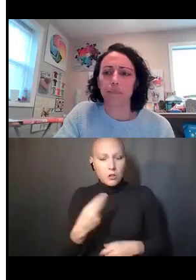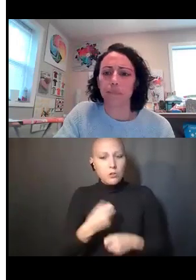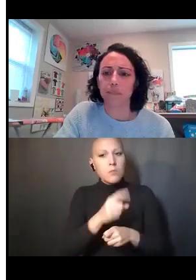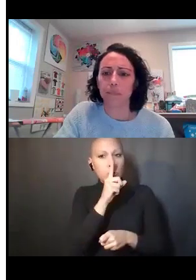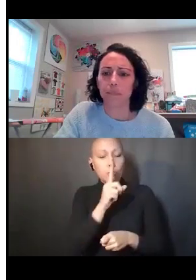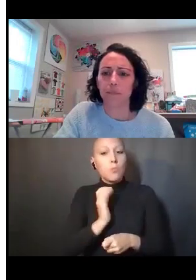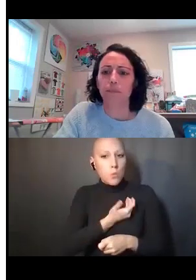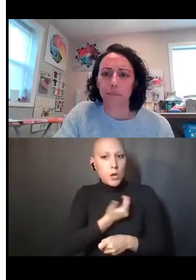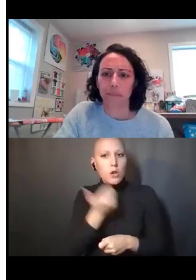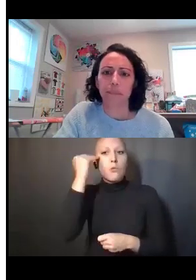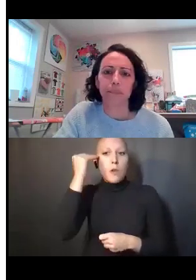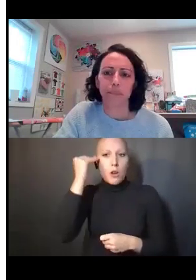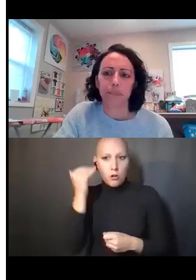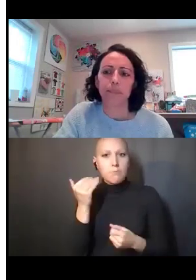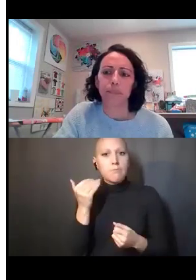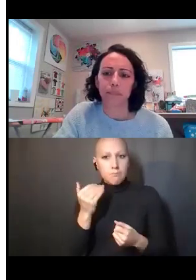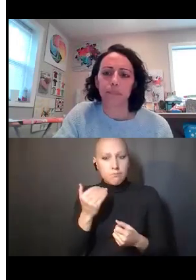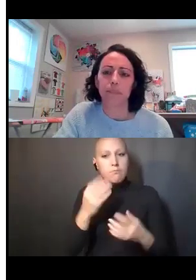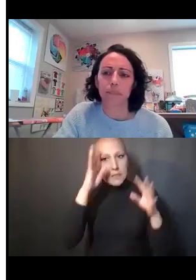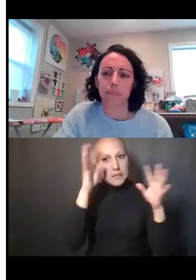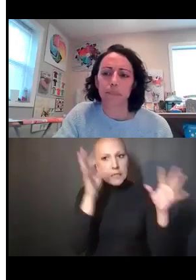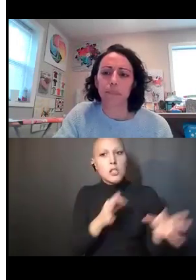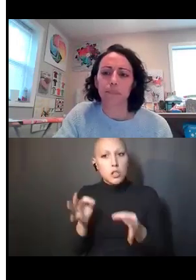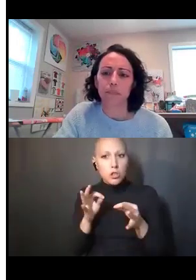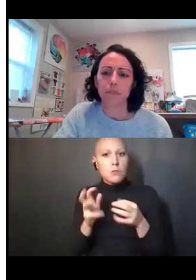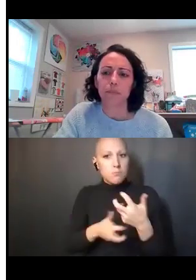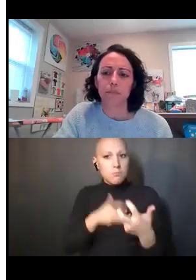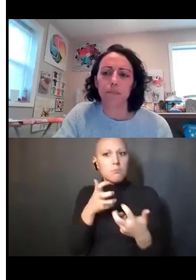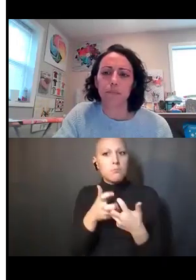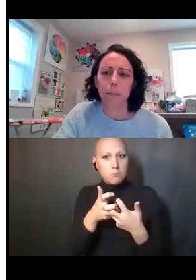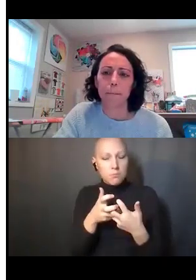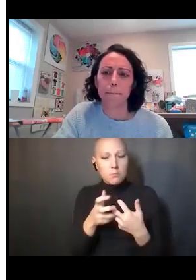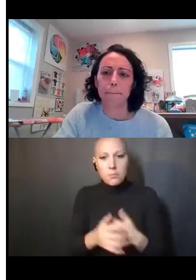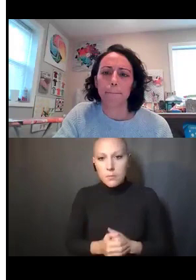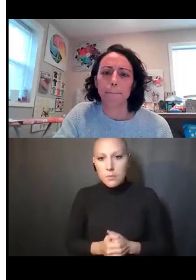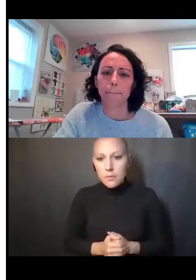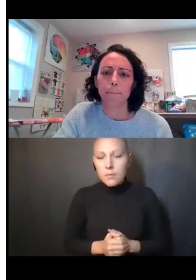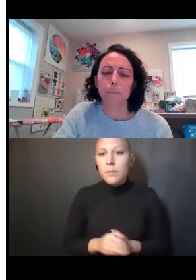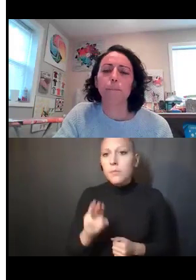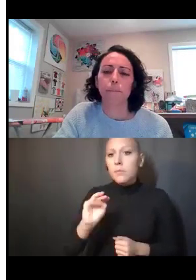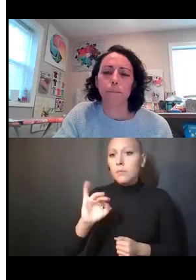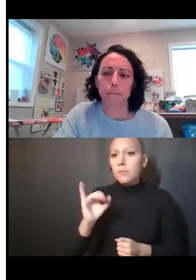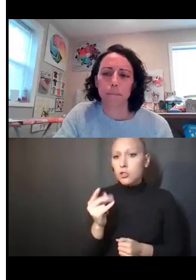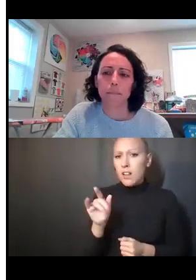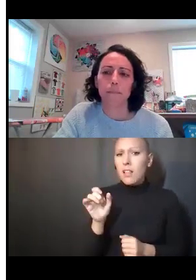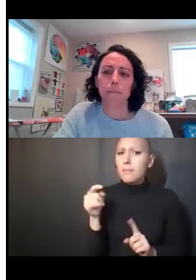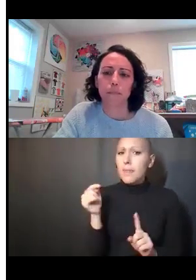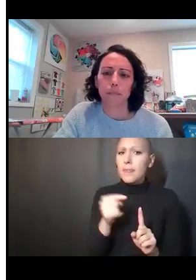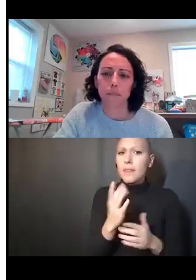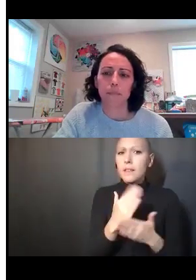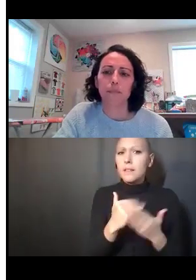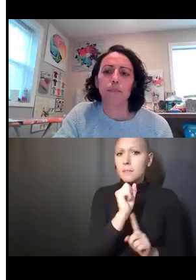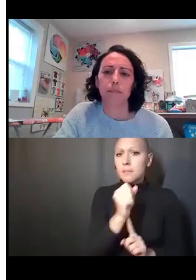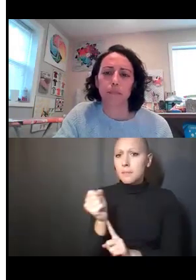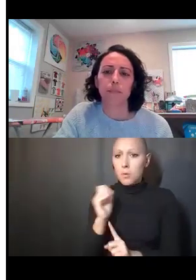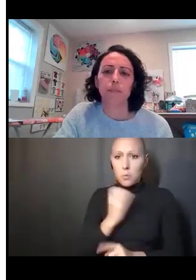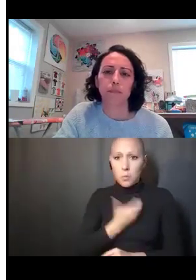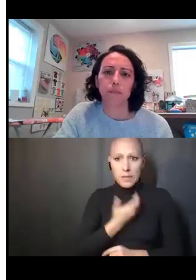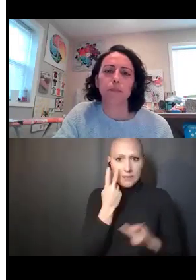Michelle Bulls: Yeah. I do say, though, that these are some of the cases that we've seen. I don't know that other agencies have seen them fed-wide,